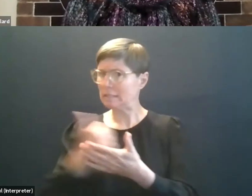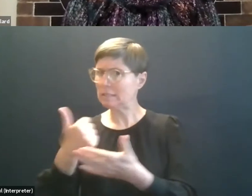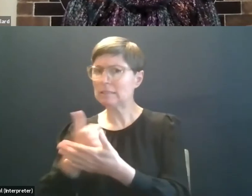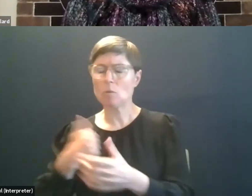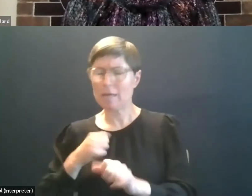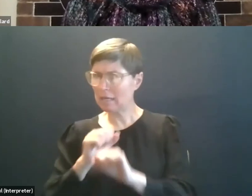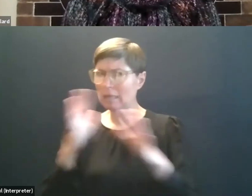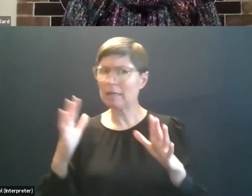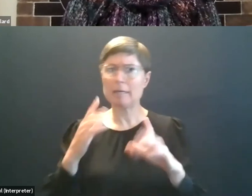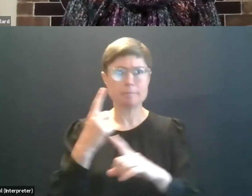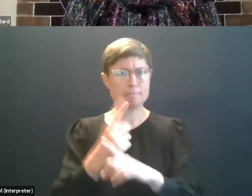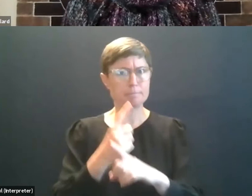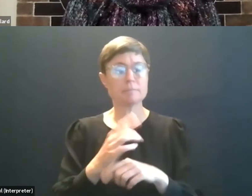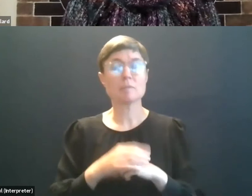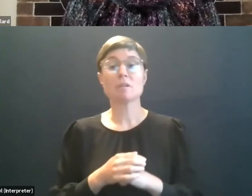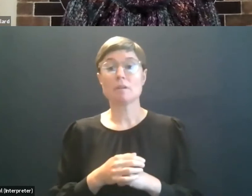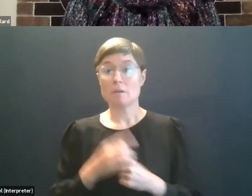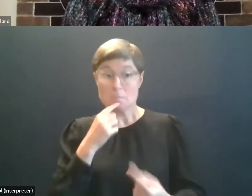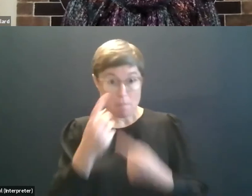how people can get access to the support services